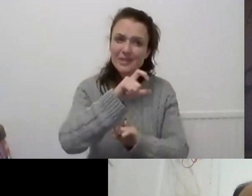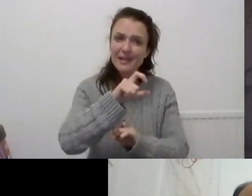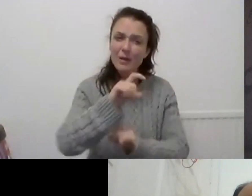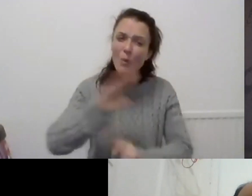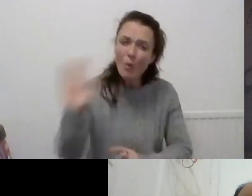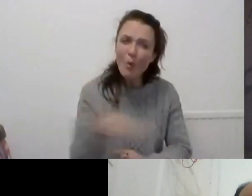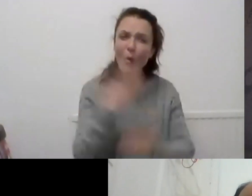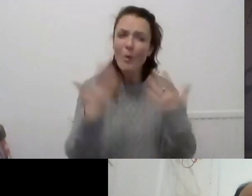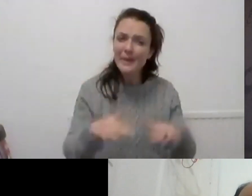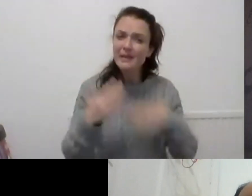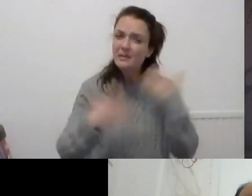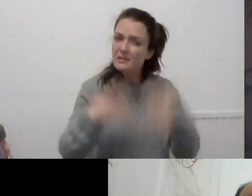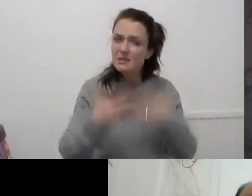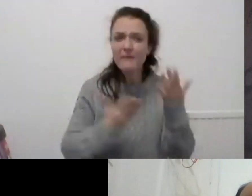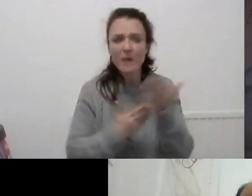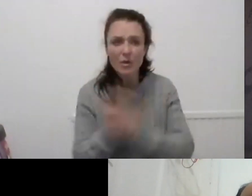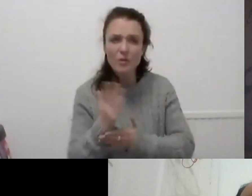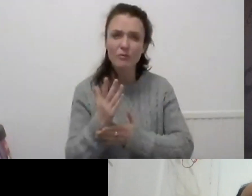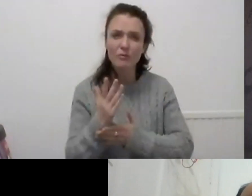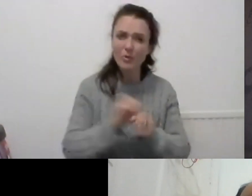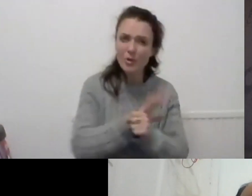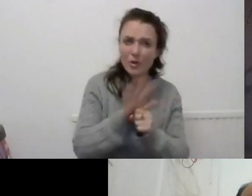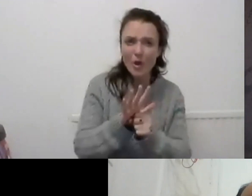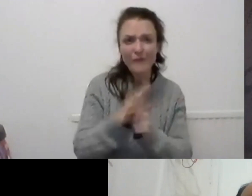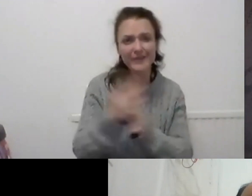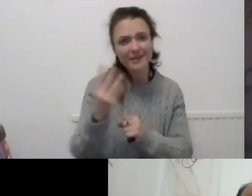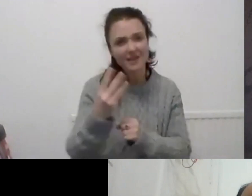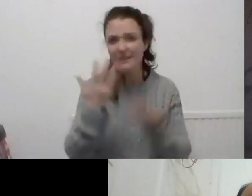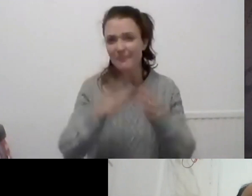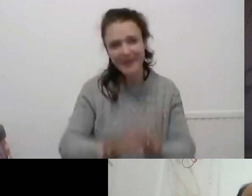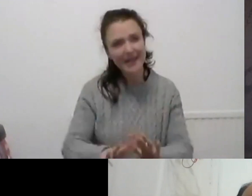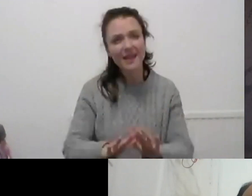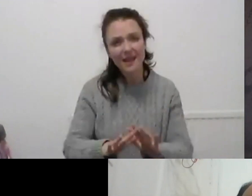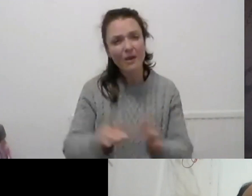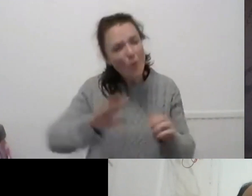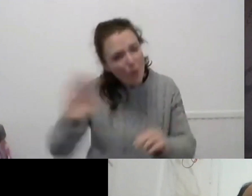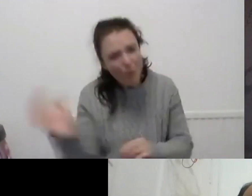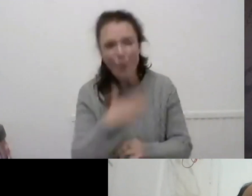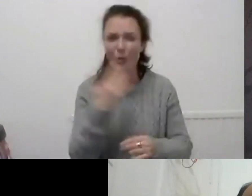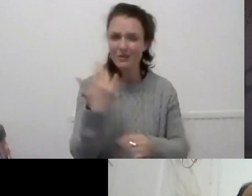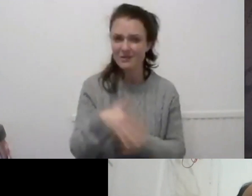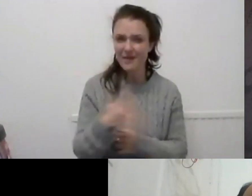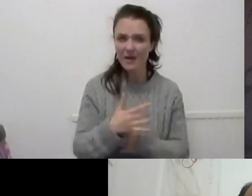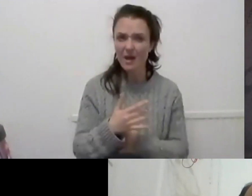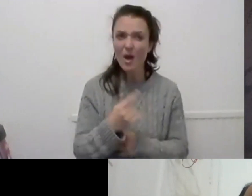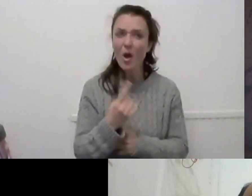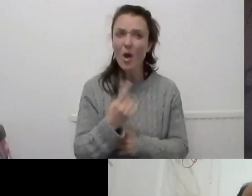as as all the speakers said, we were talking about 100,000 people died. This is in the UK, we know,